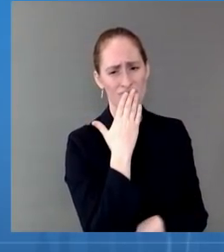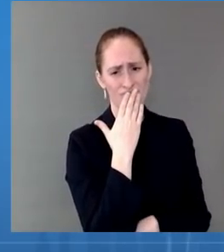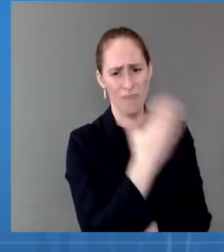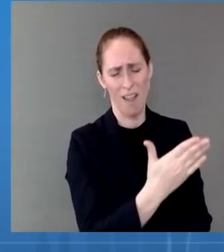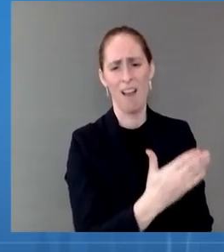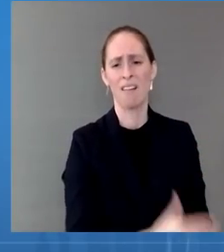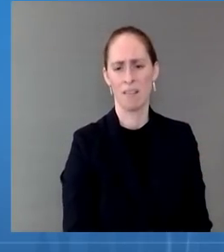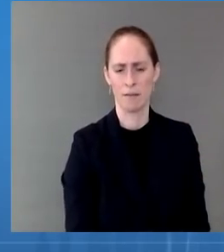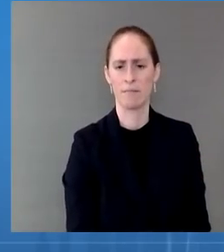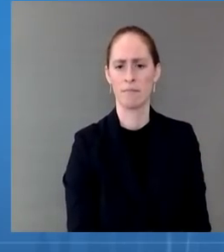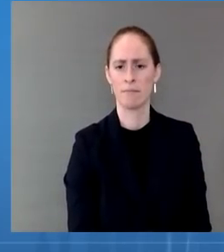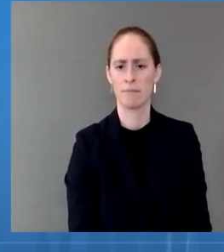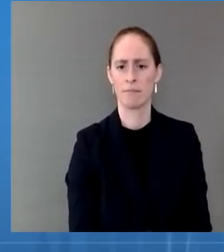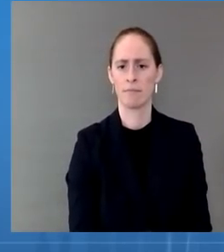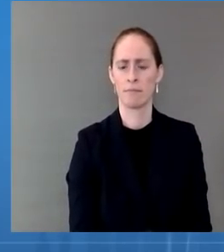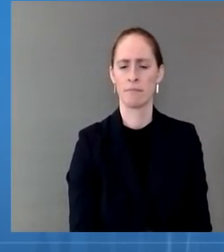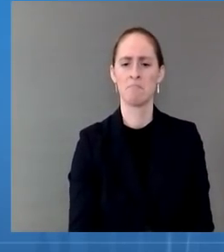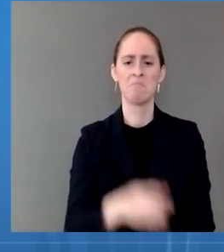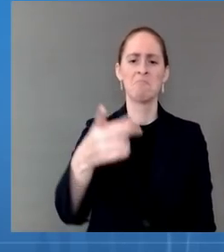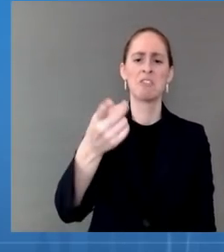what we've all said several times on these briefings